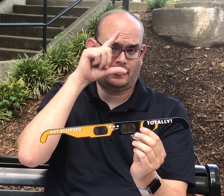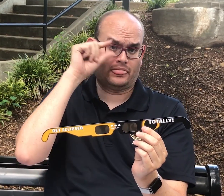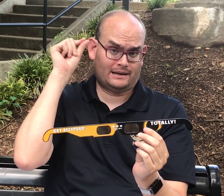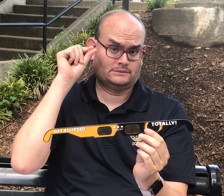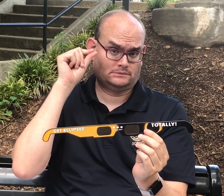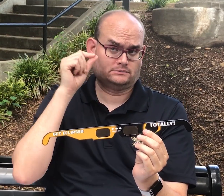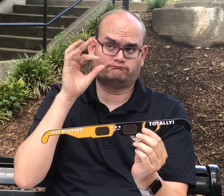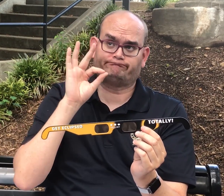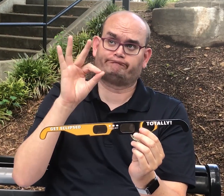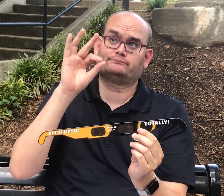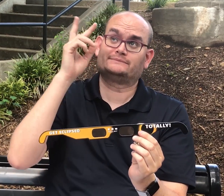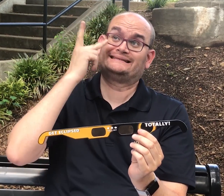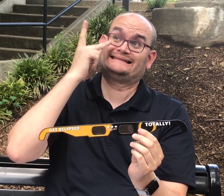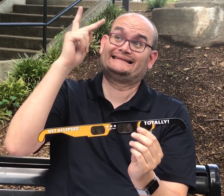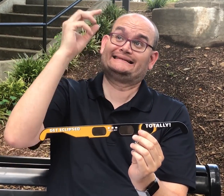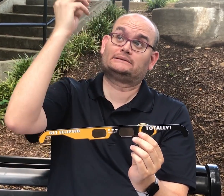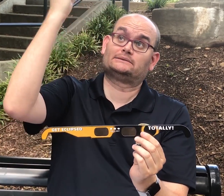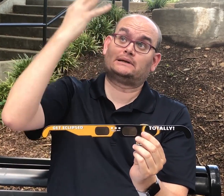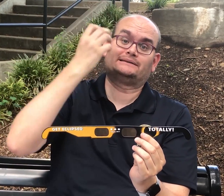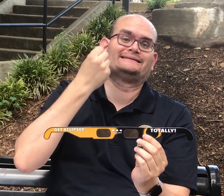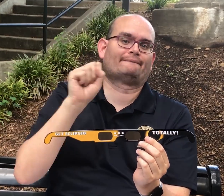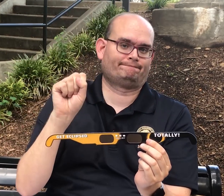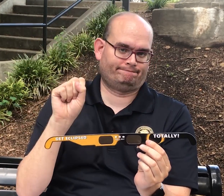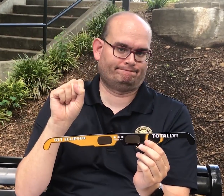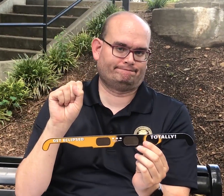THIS WOULD HELP YOU TO SEE THE SUN BEFORE AND AFTER TOTALITY